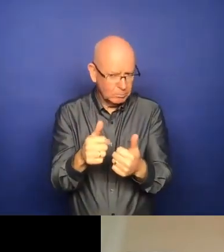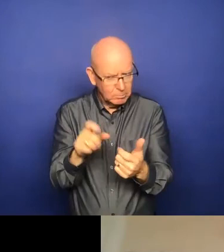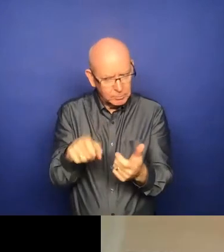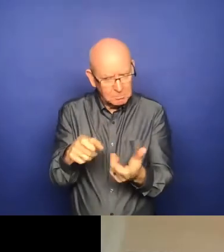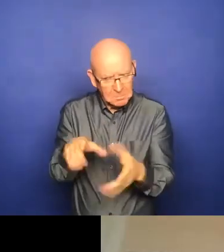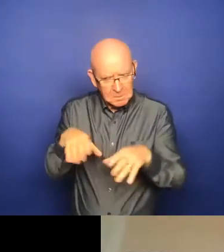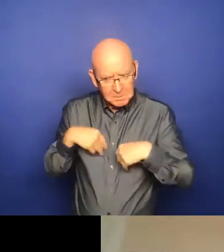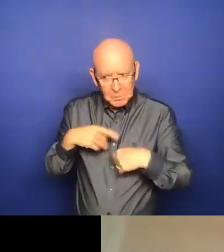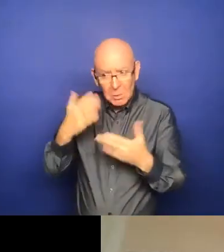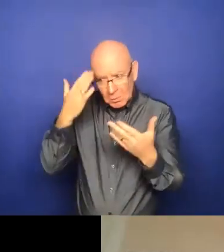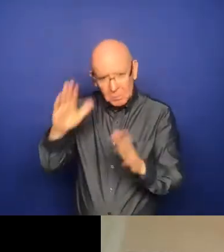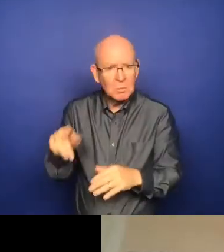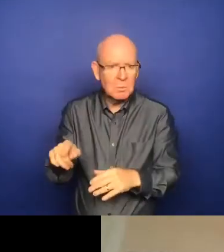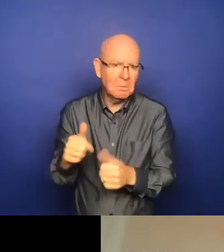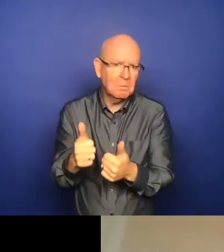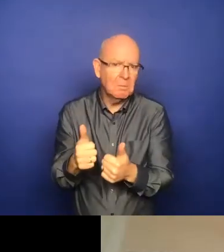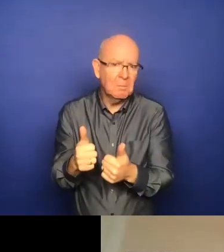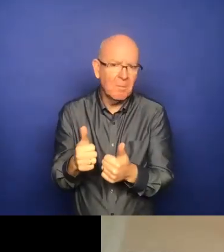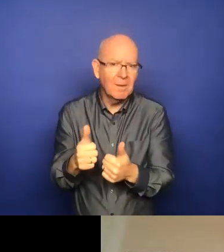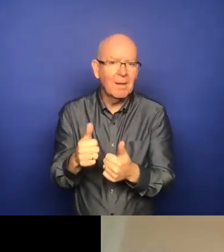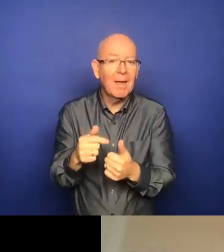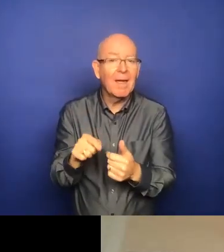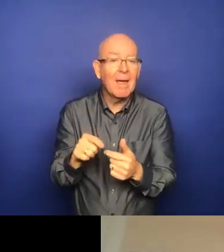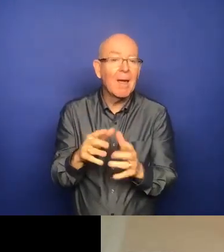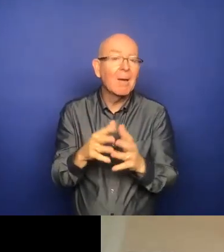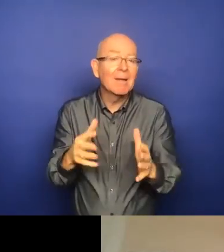I don't want to answer it, there is a place on the questionnaire where you